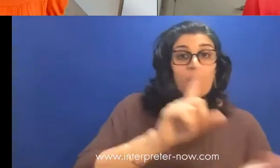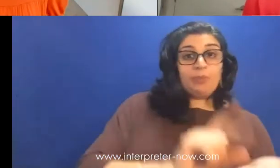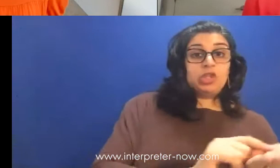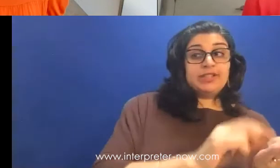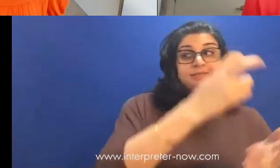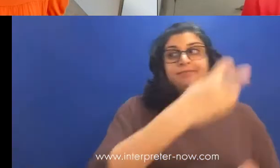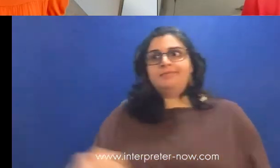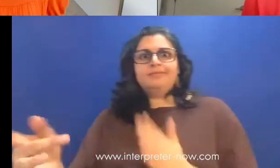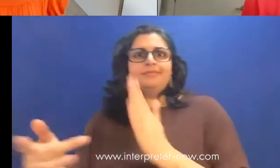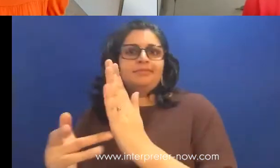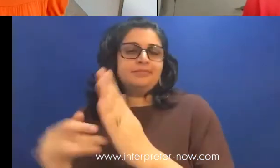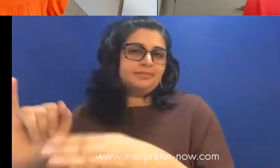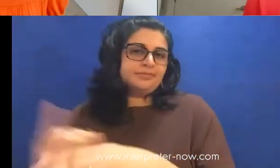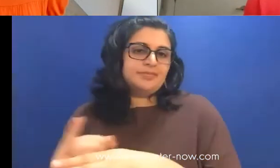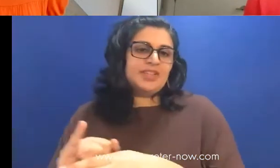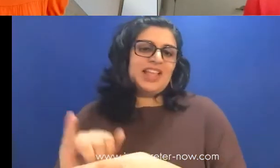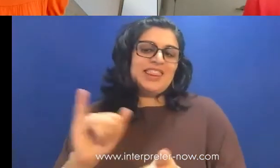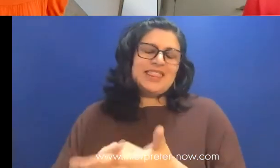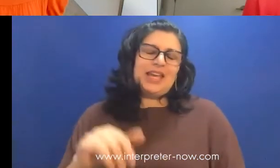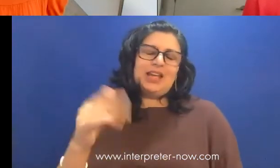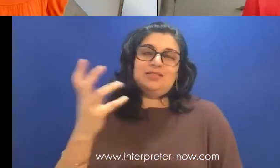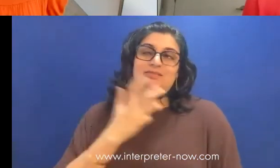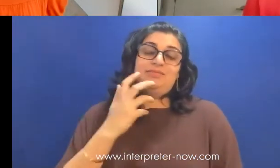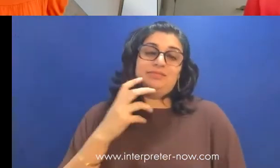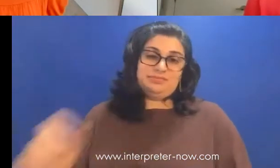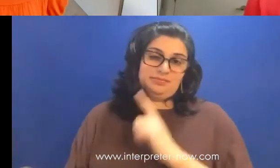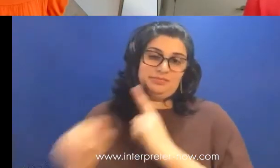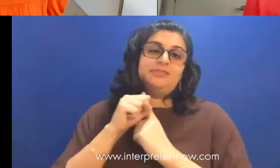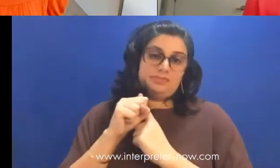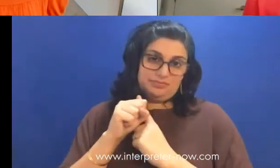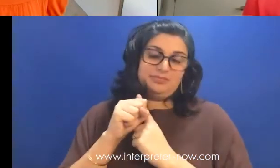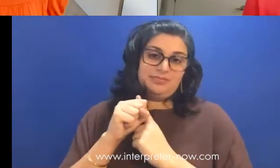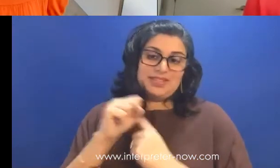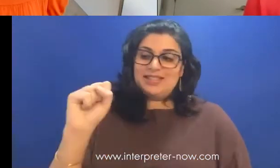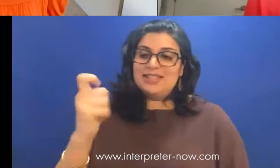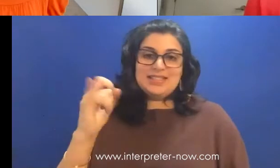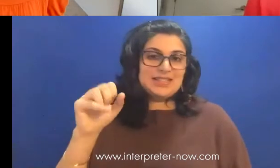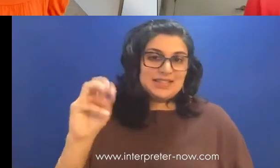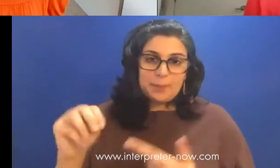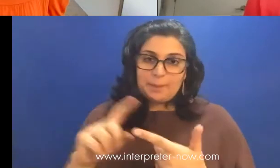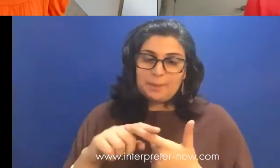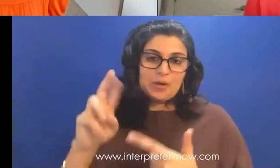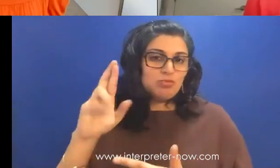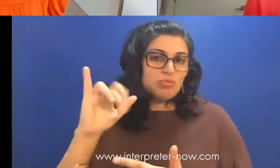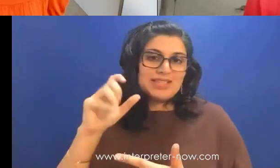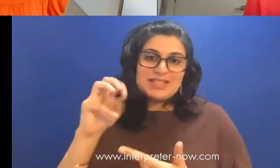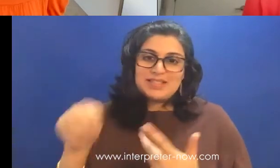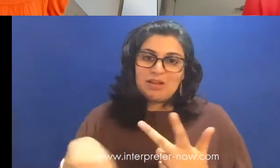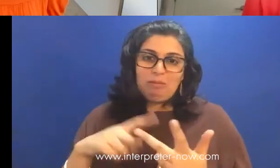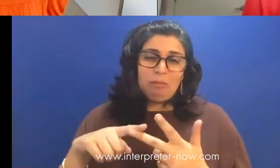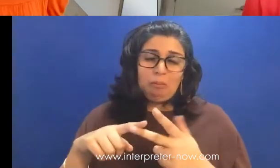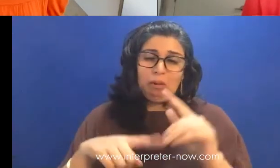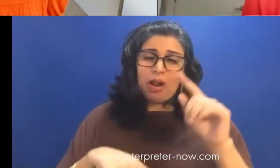rude wake-up call for me of how sexism, racism, all sorts of biases run large and, at the